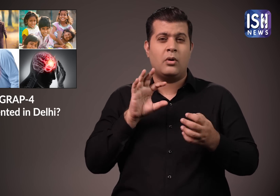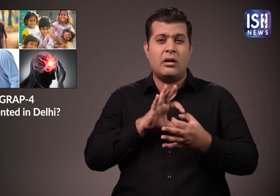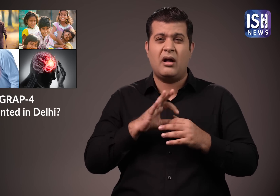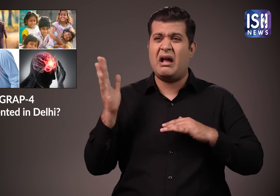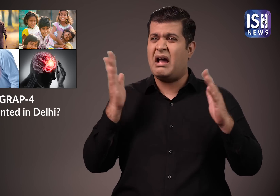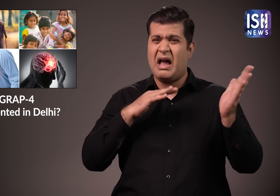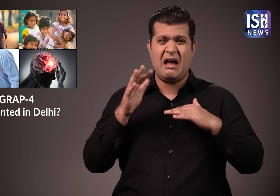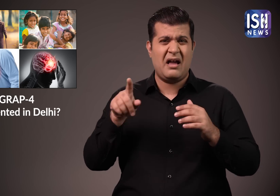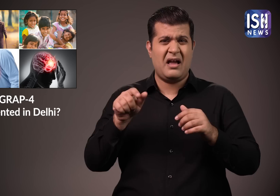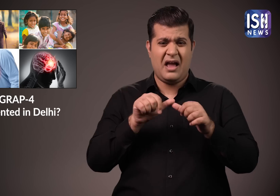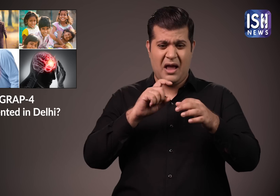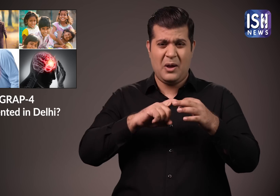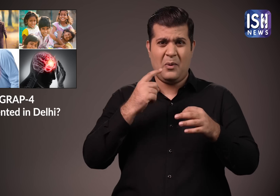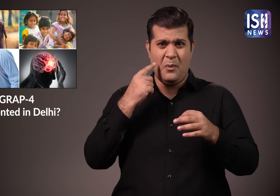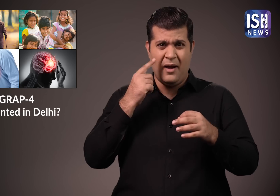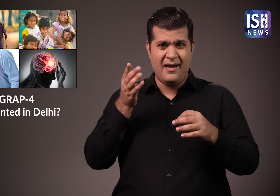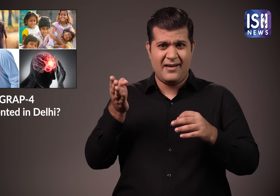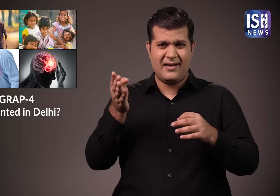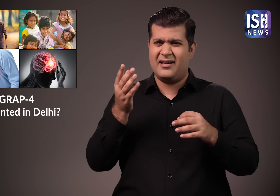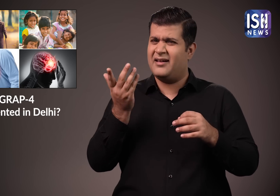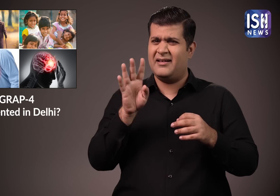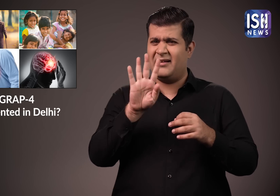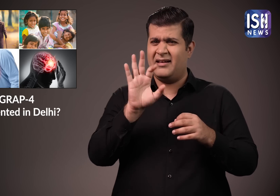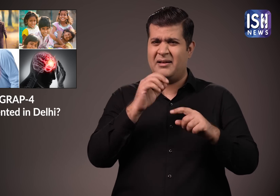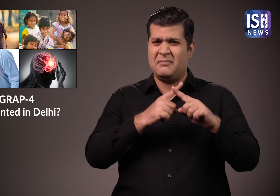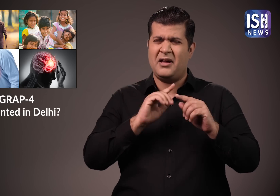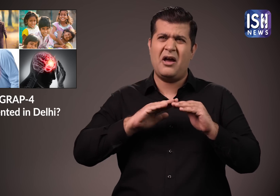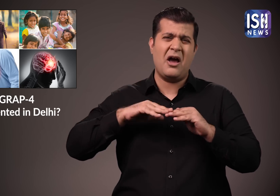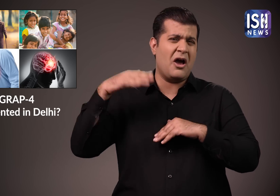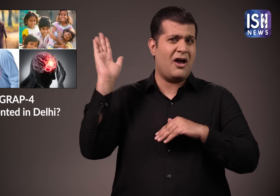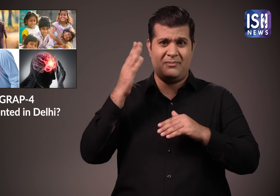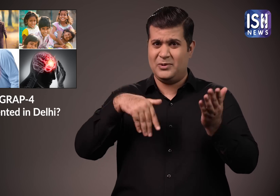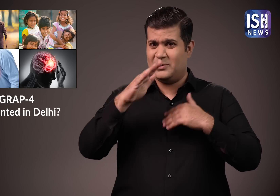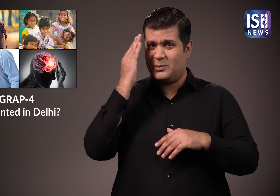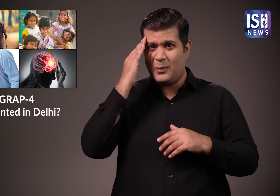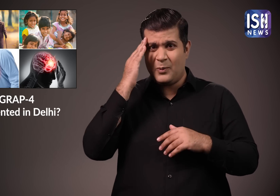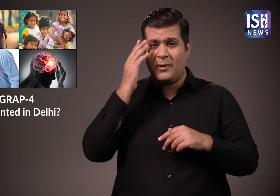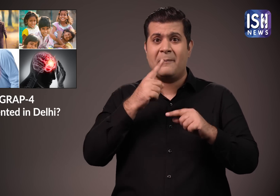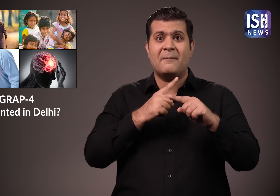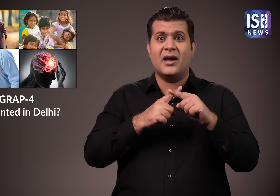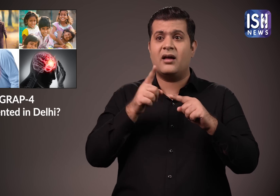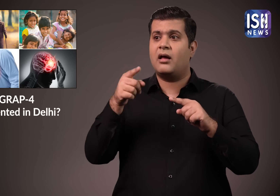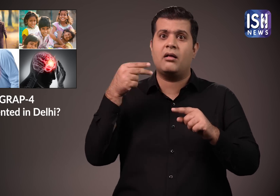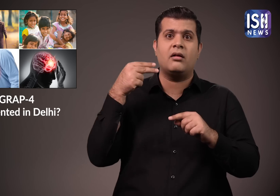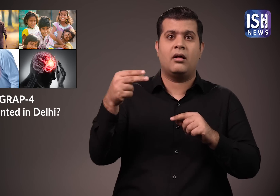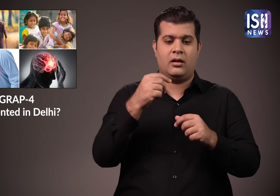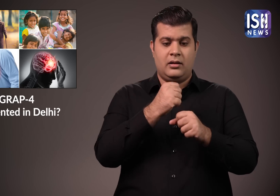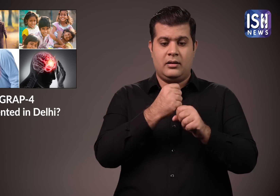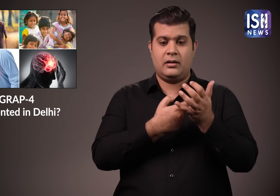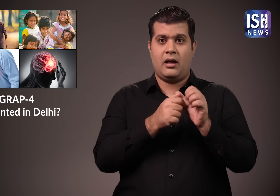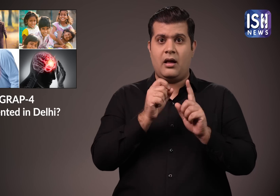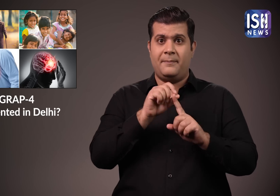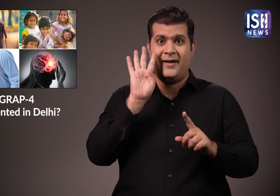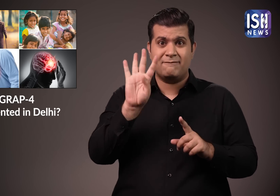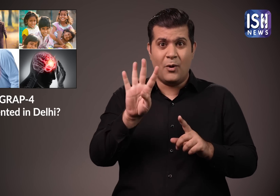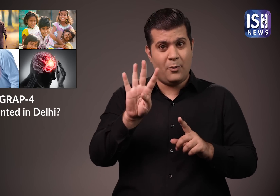With AQI more than 450 and GRAP-4 being imposed,